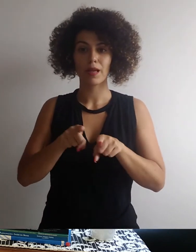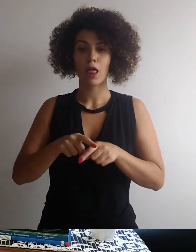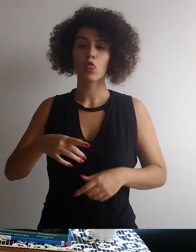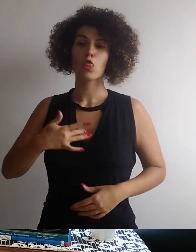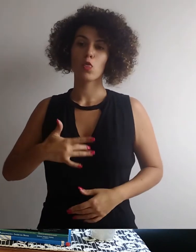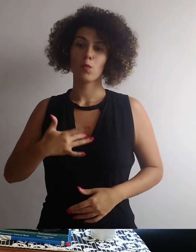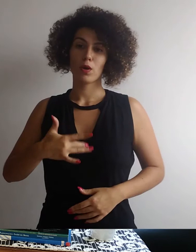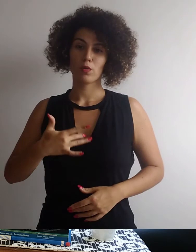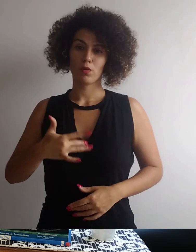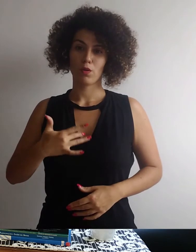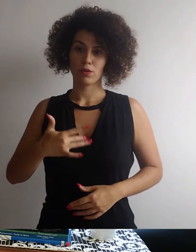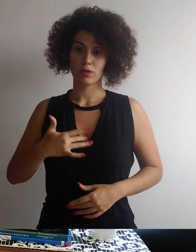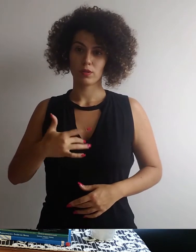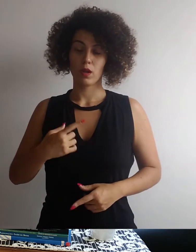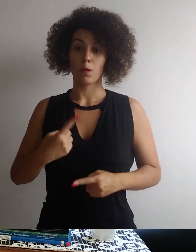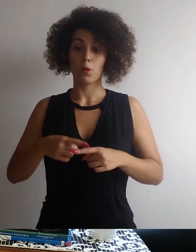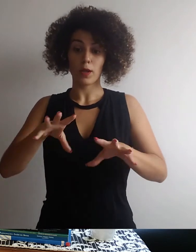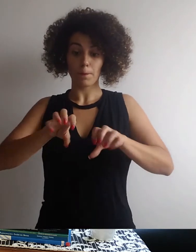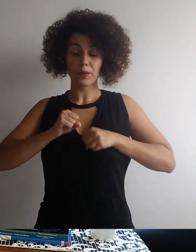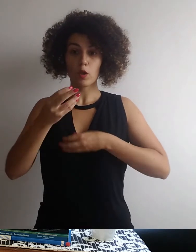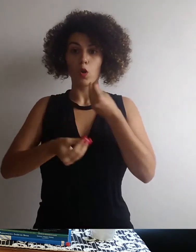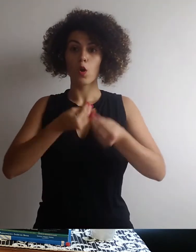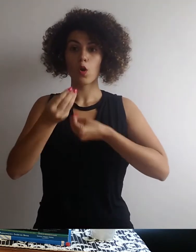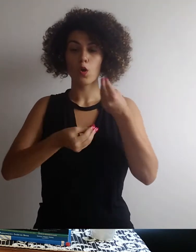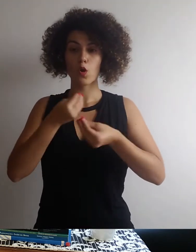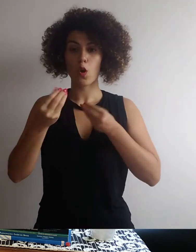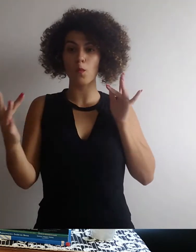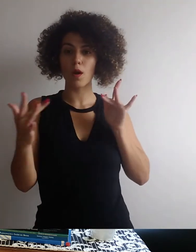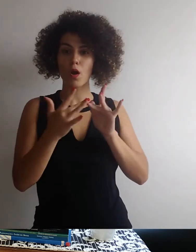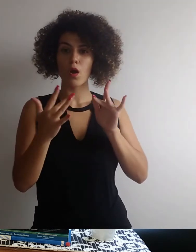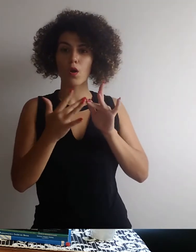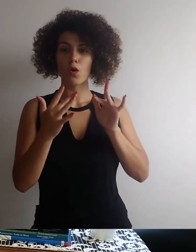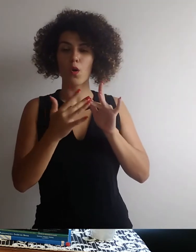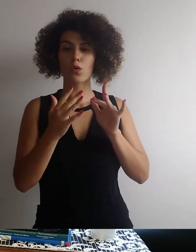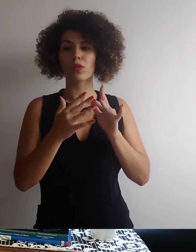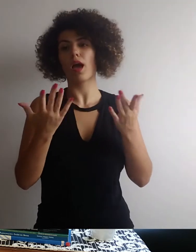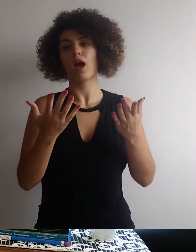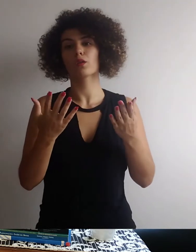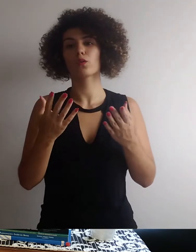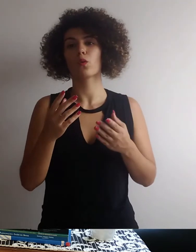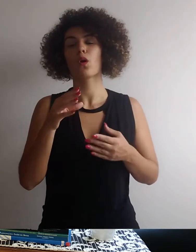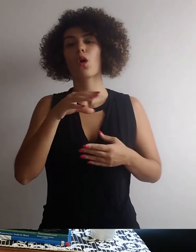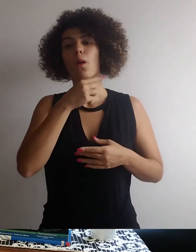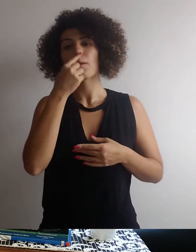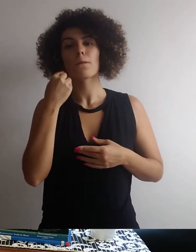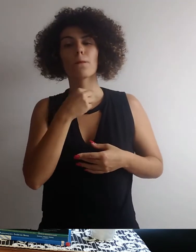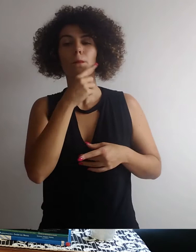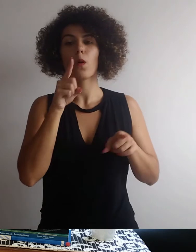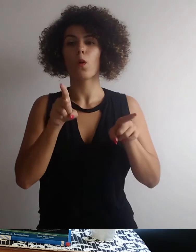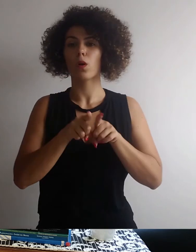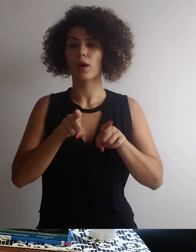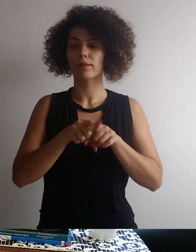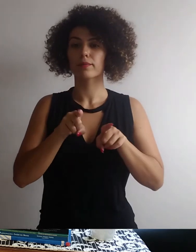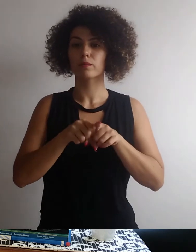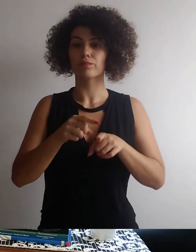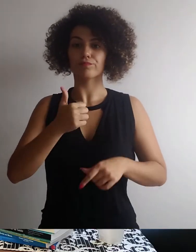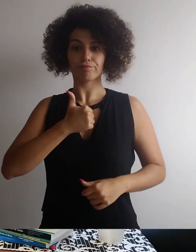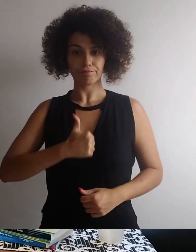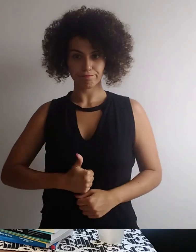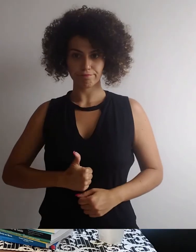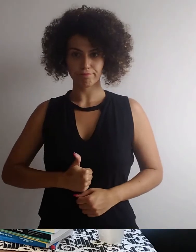tuberculosis, which are diseases of oral-fecal transmission, together with diphtheria. Malaria and yellow fever, which are